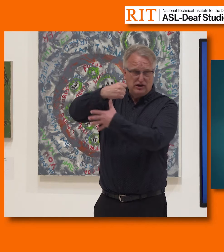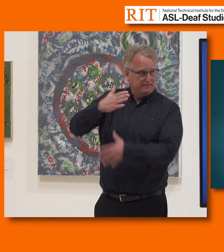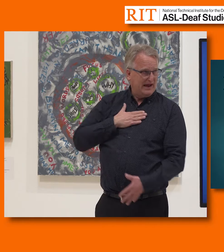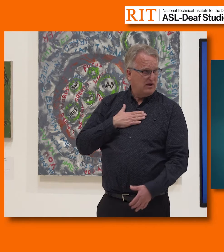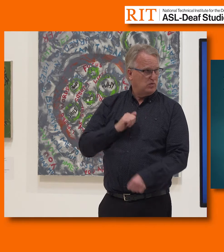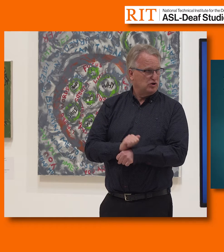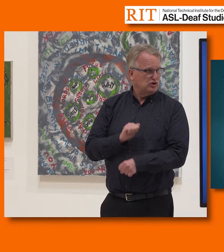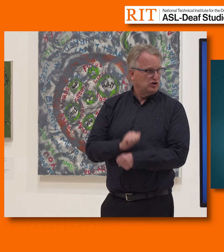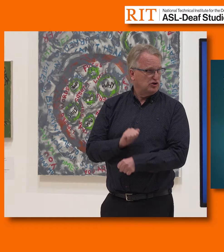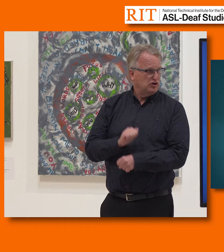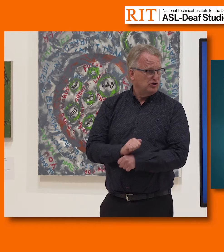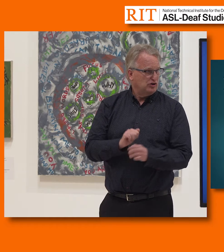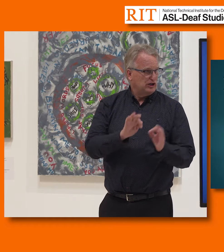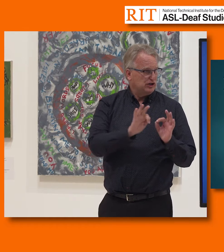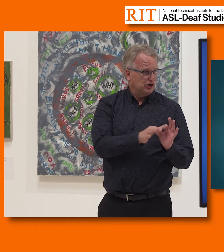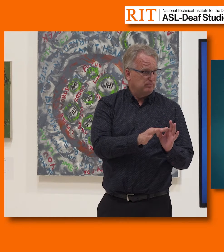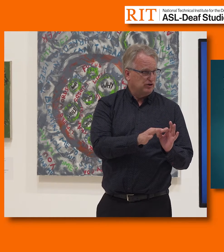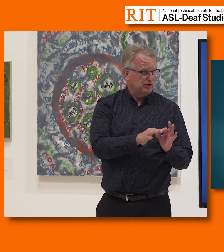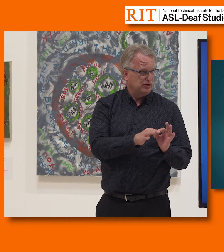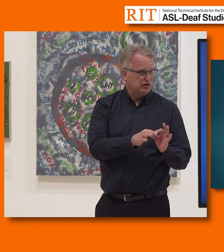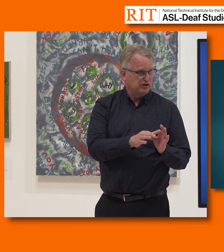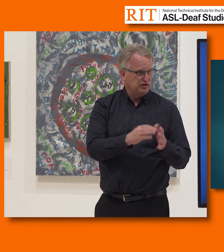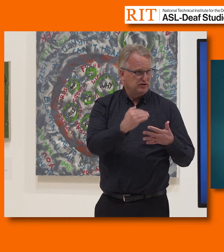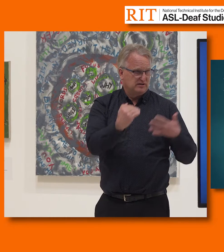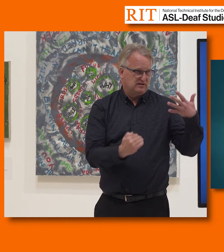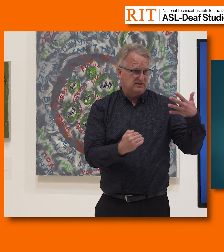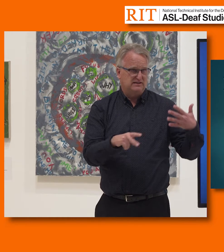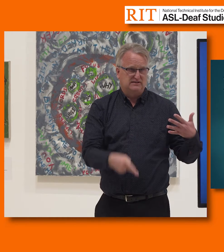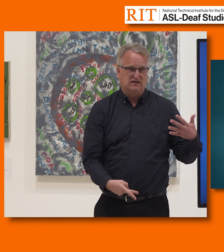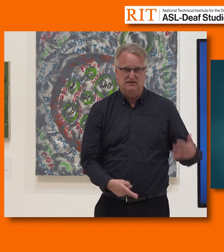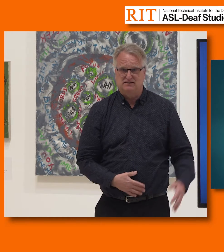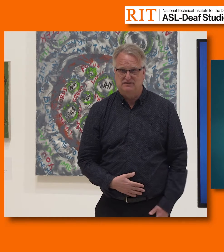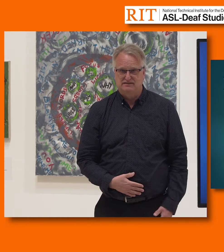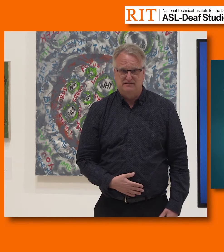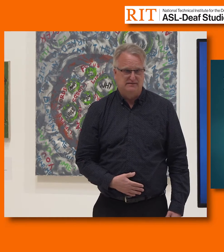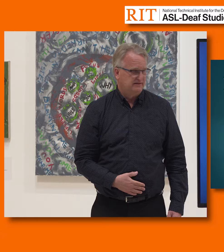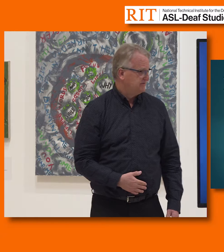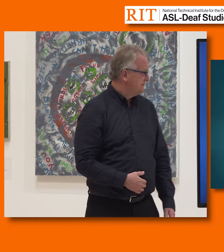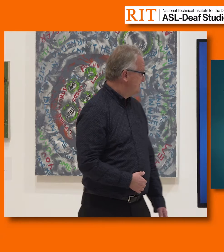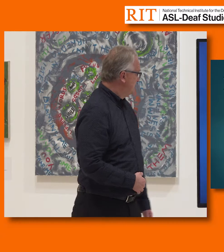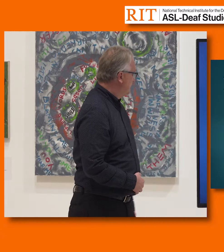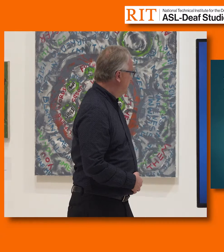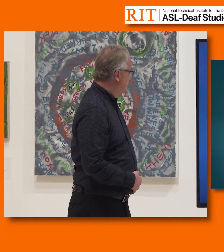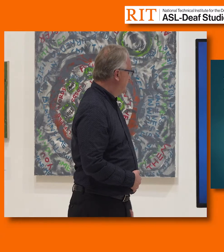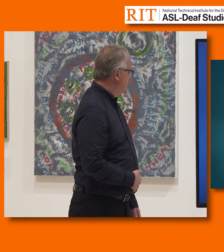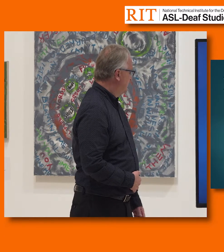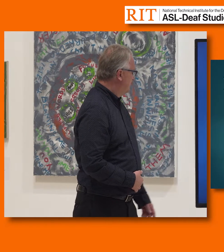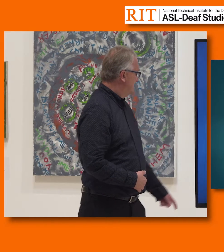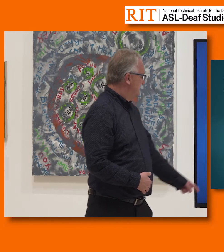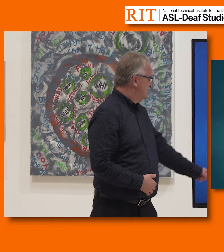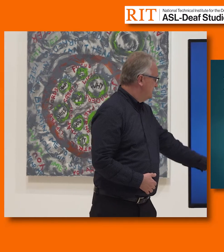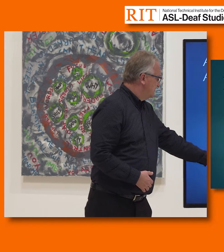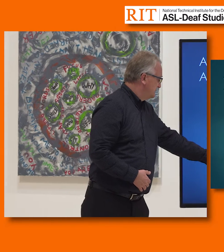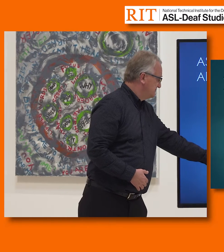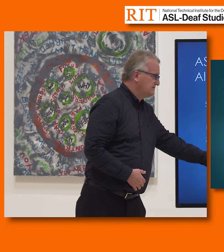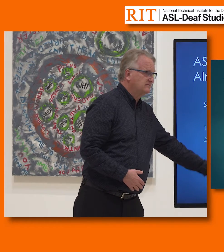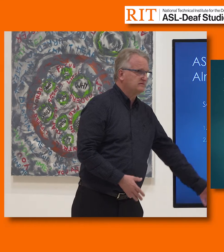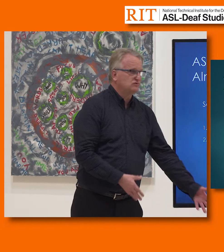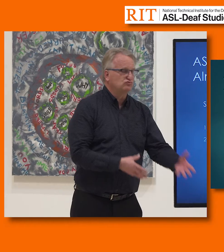that she prioritized my work as a Deaf person, that she prioritized my communication over that of the needs and the feelings of the interpreter.